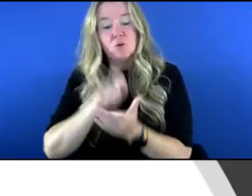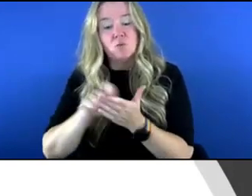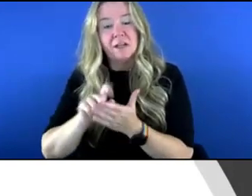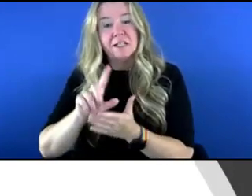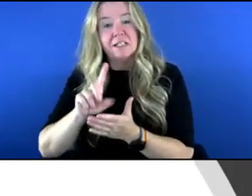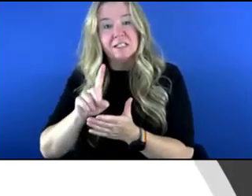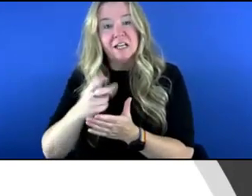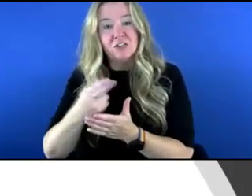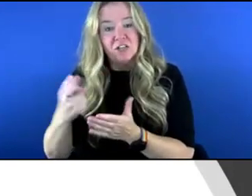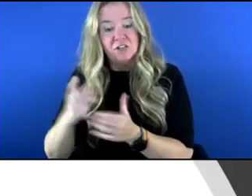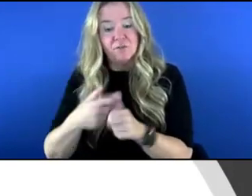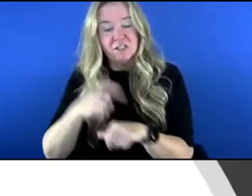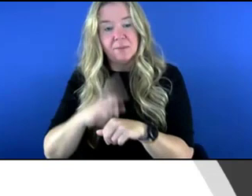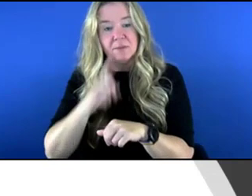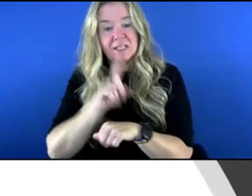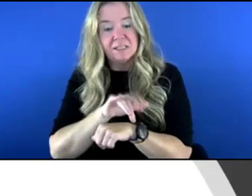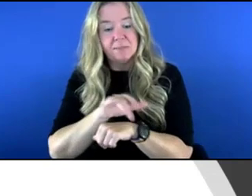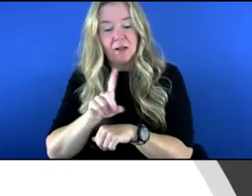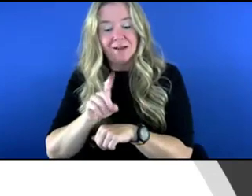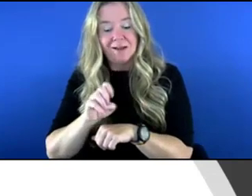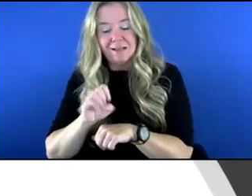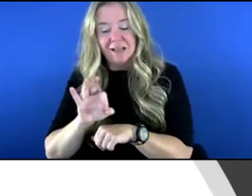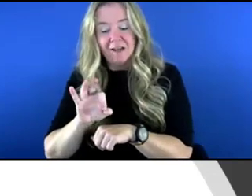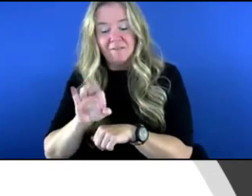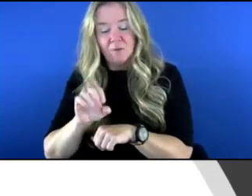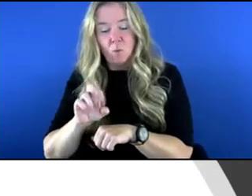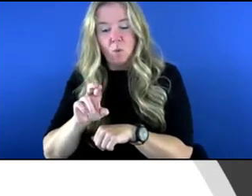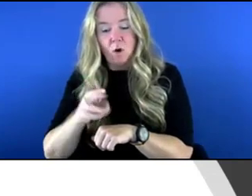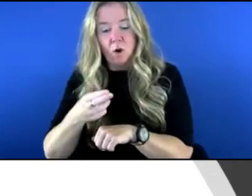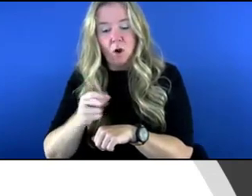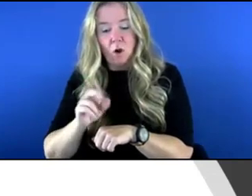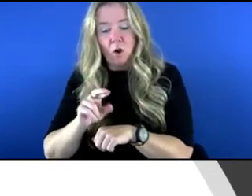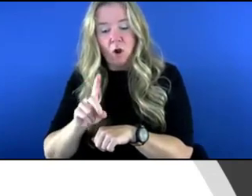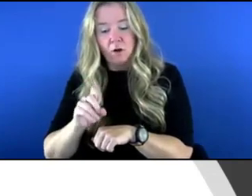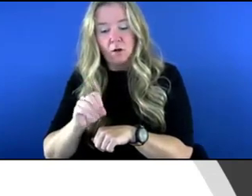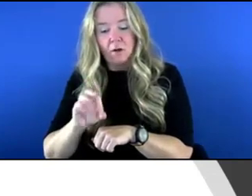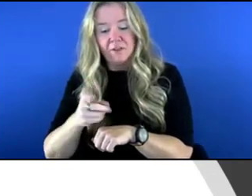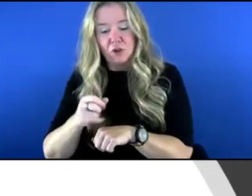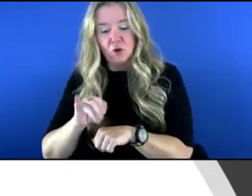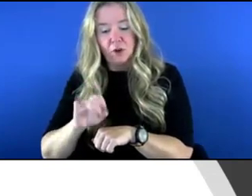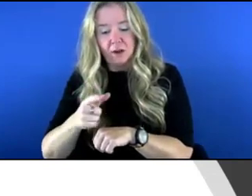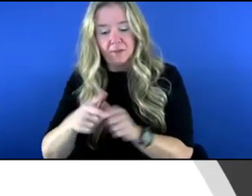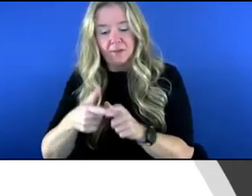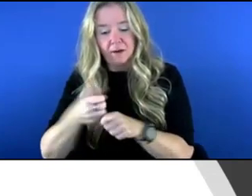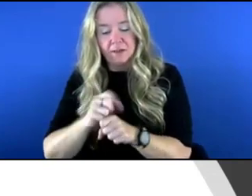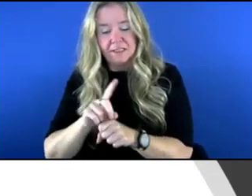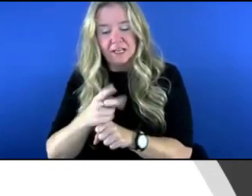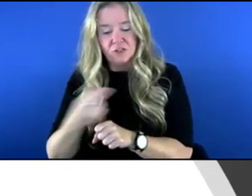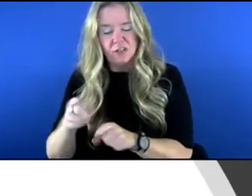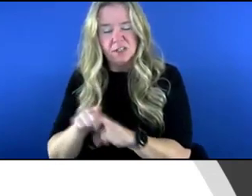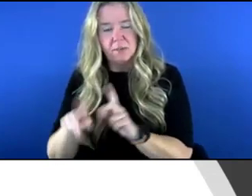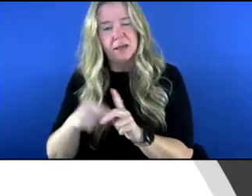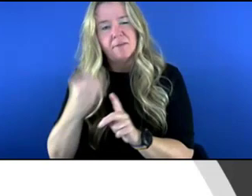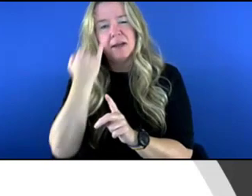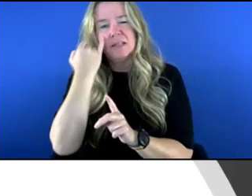the first time, you always spell it out, and then you may abbreviate it DHH. So I just wanted to share that with you today.